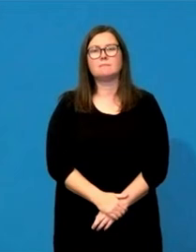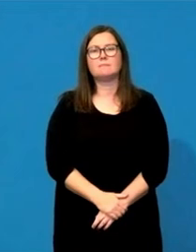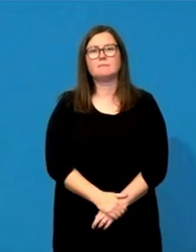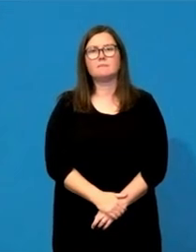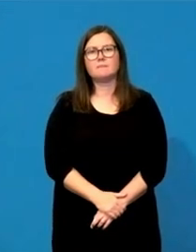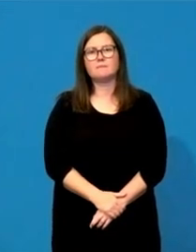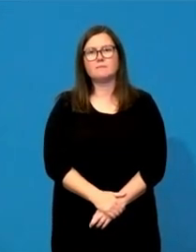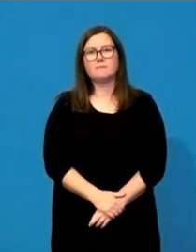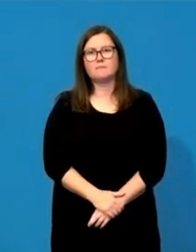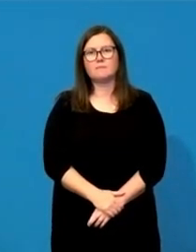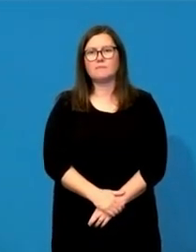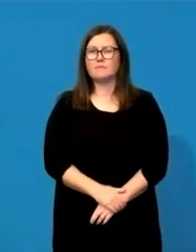communities, if they did have an office there.